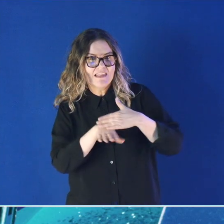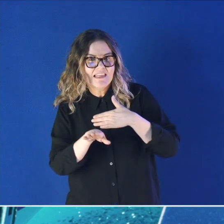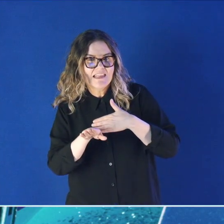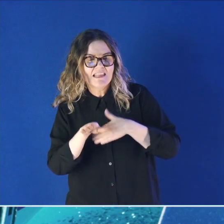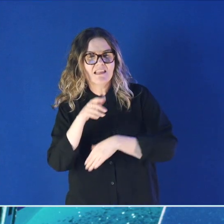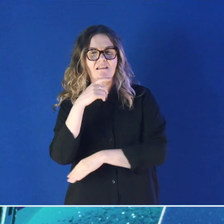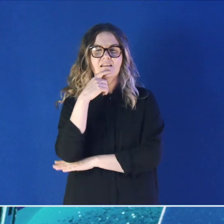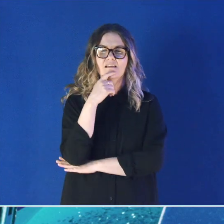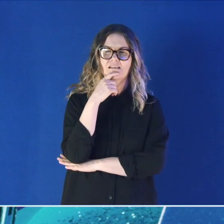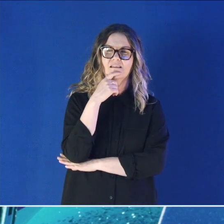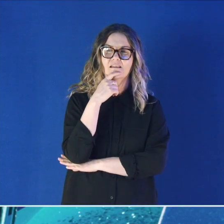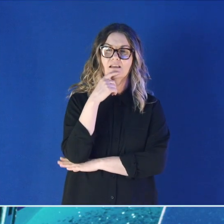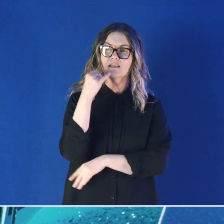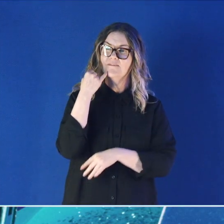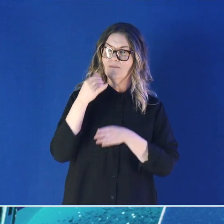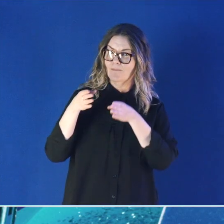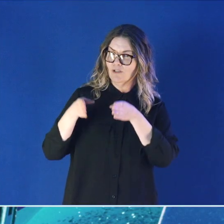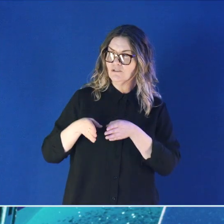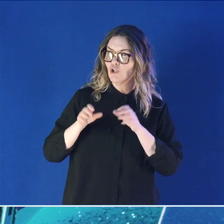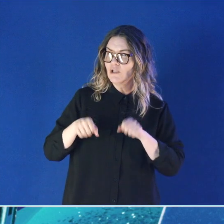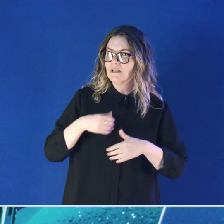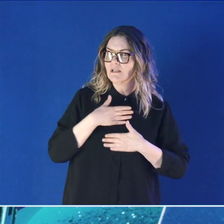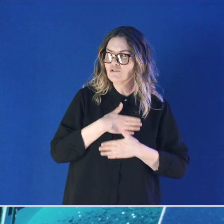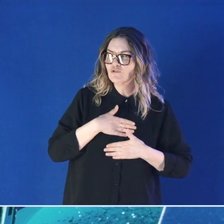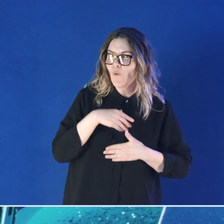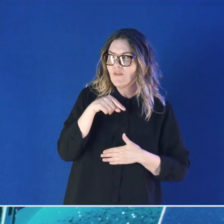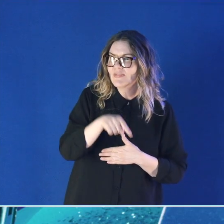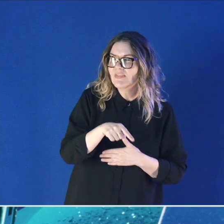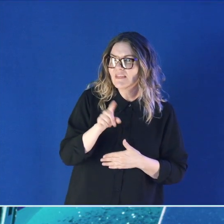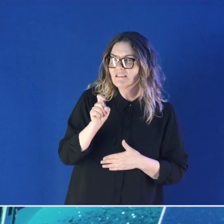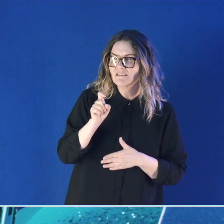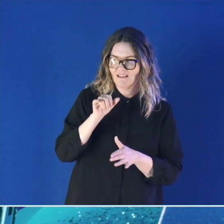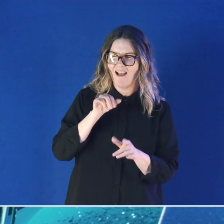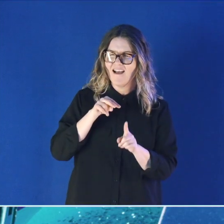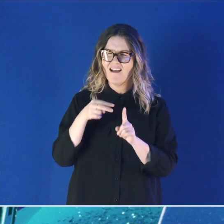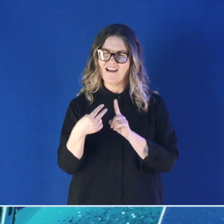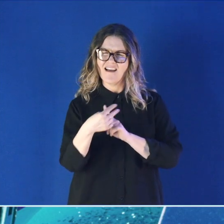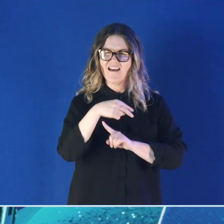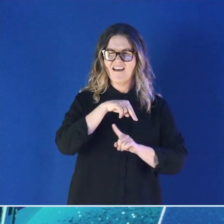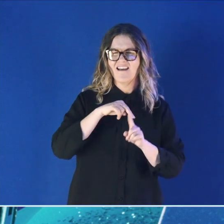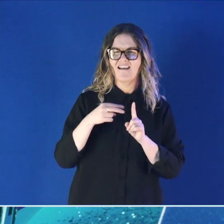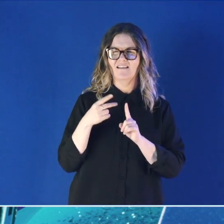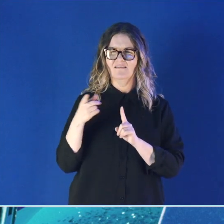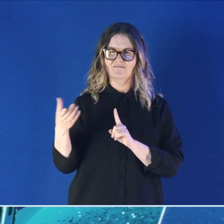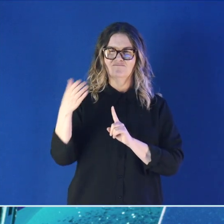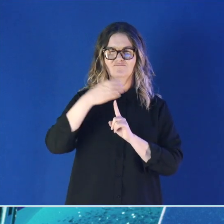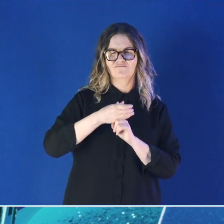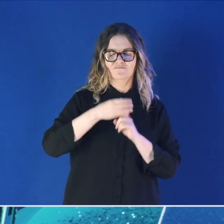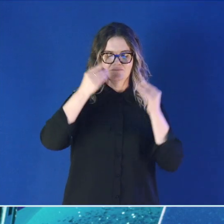Always put yourself in someone else's shoes and have compassion. And you never know what someone else is going through